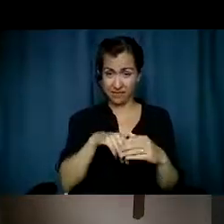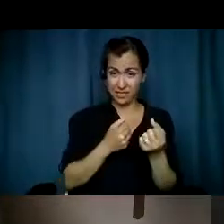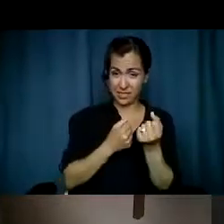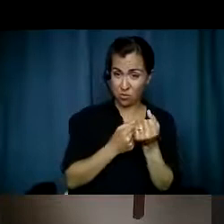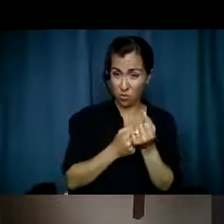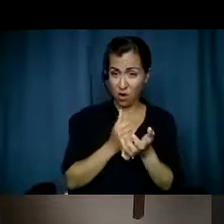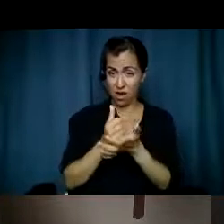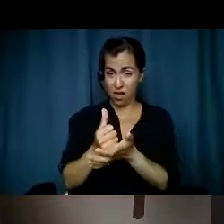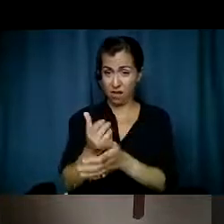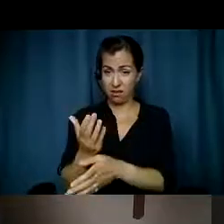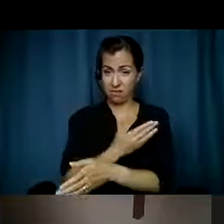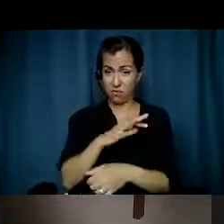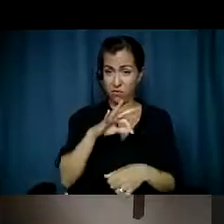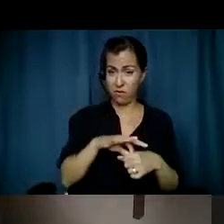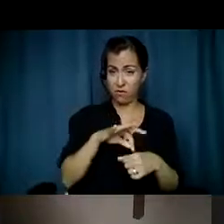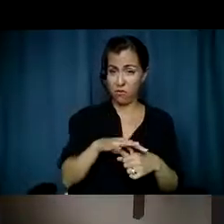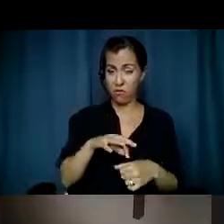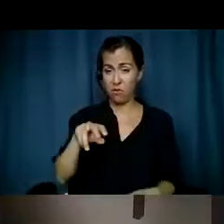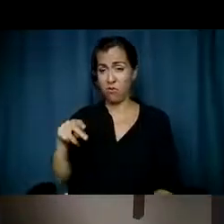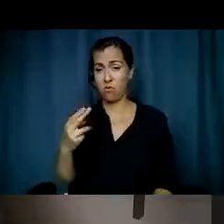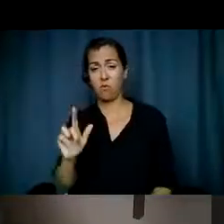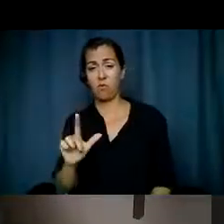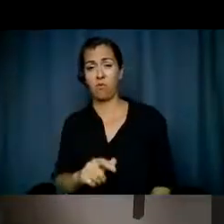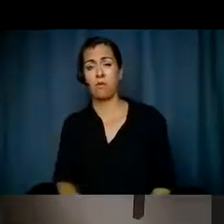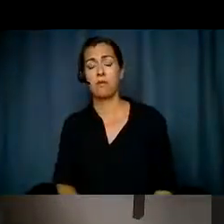Lastly, we kind of already talked about this, but